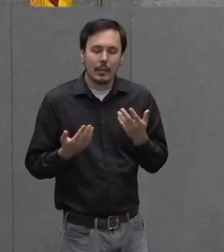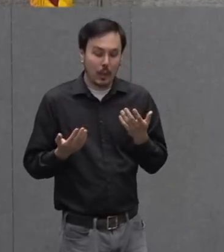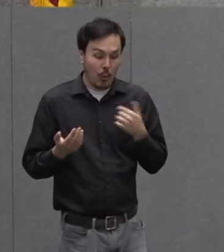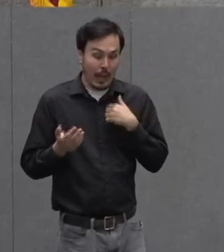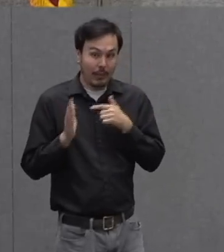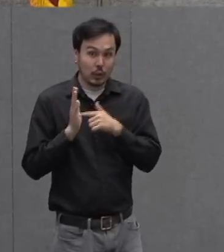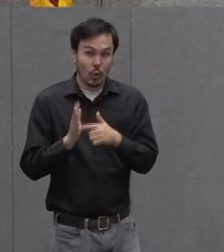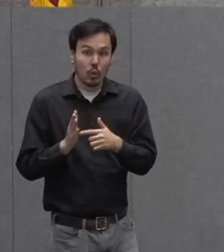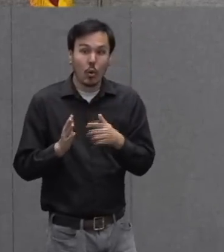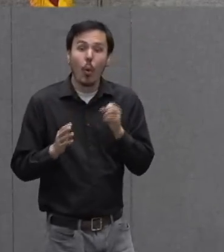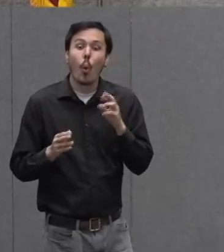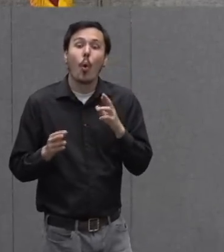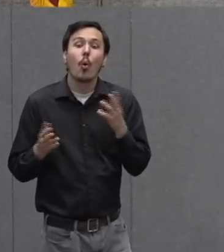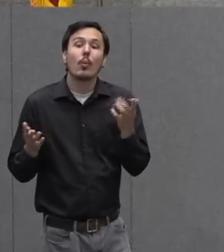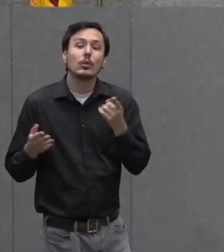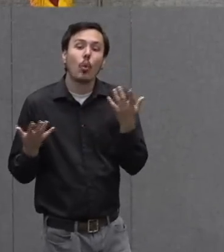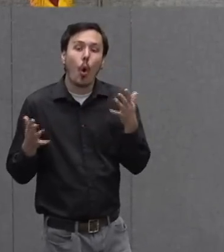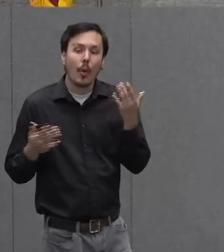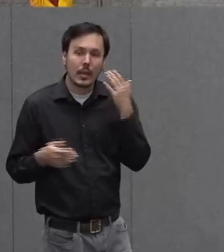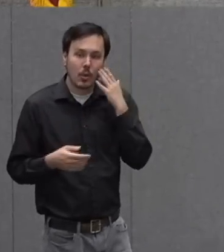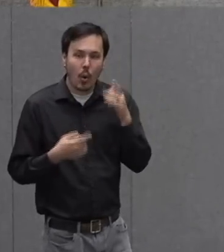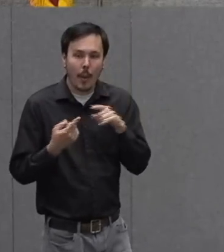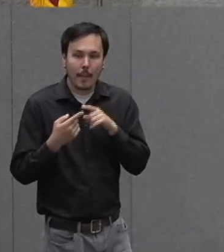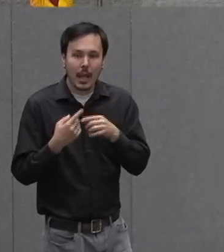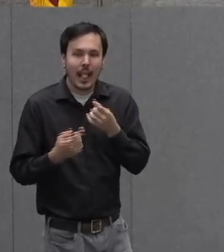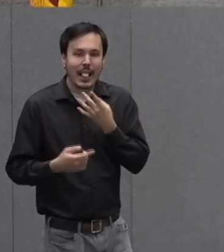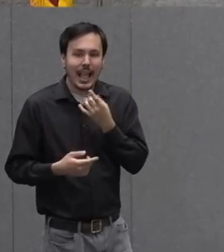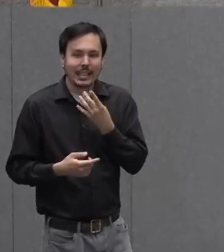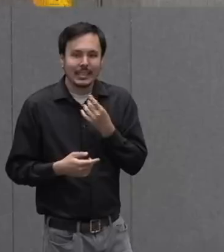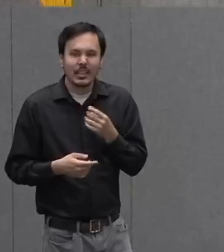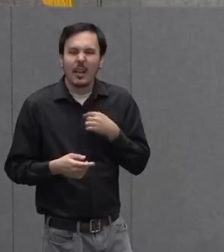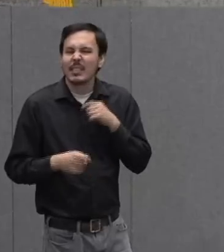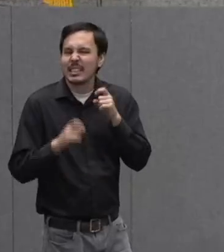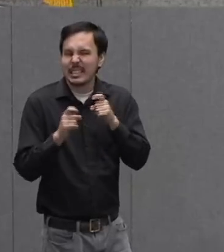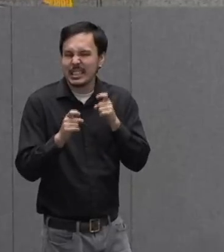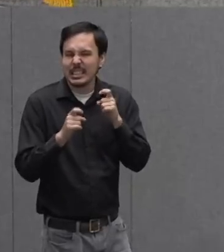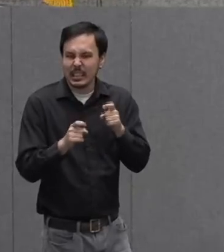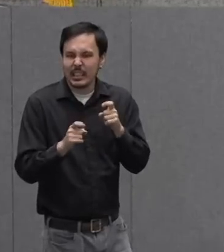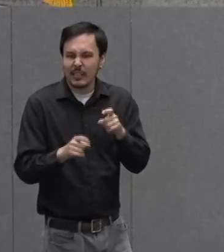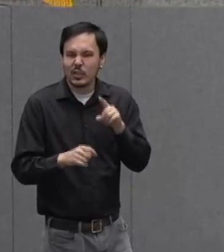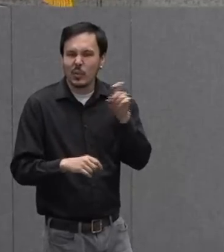or what you know already about light? Let me give you some question starters.